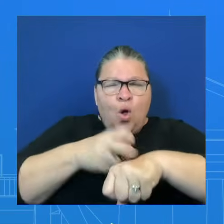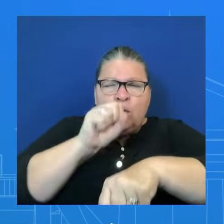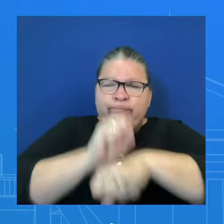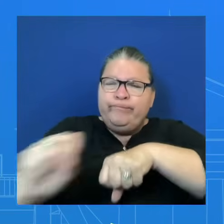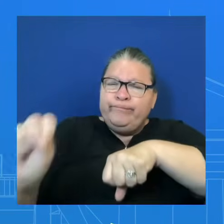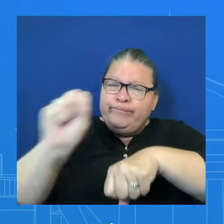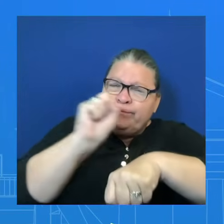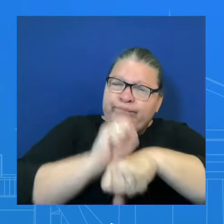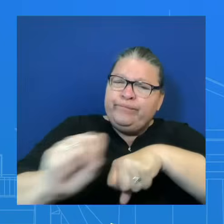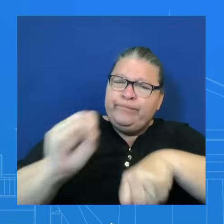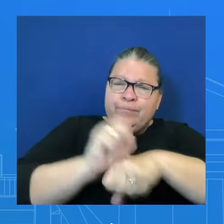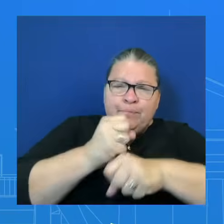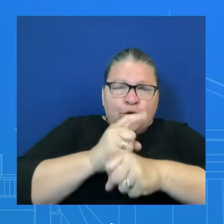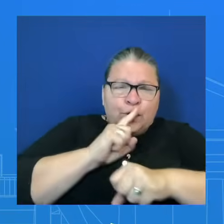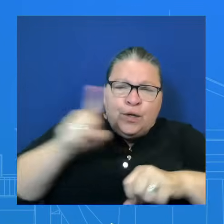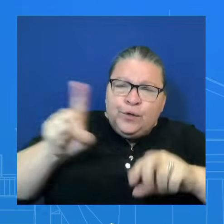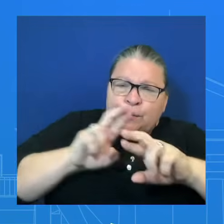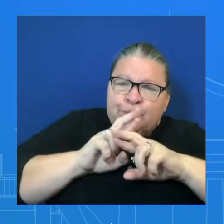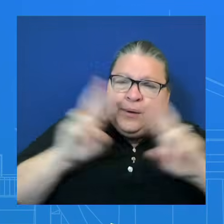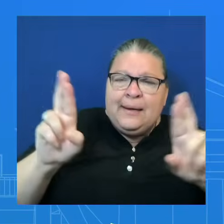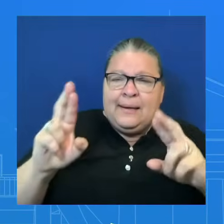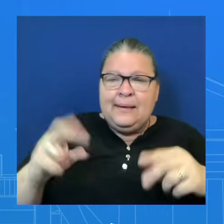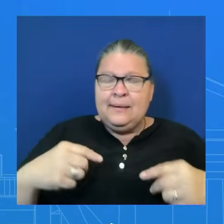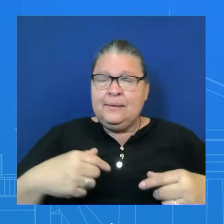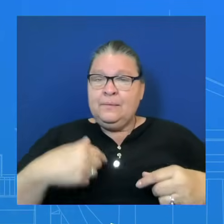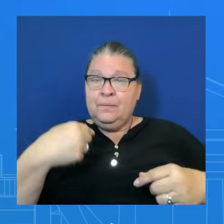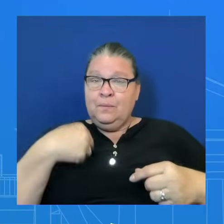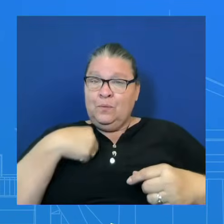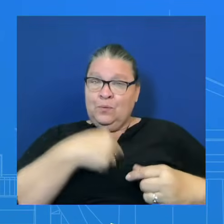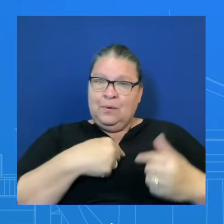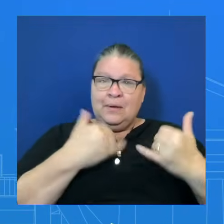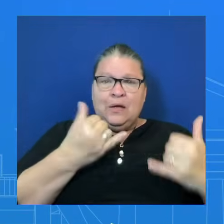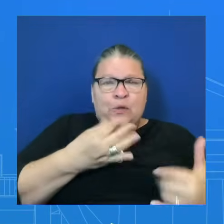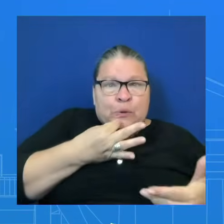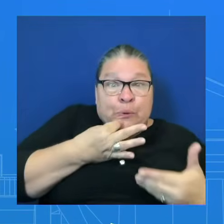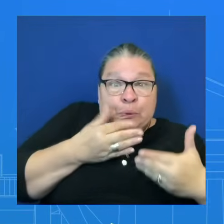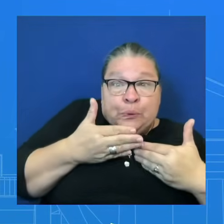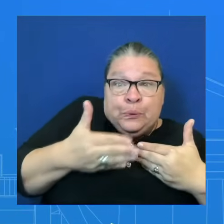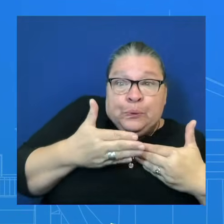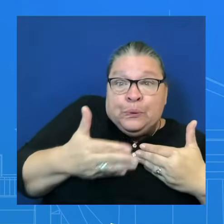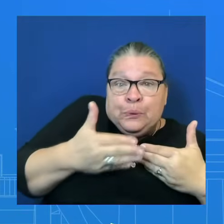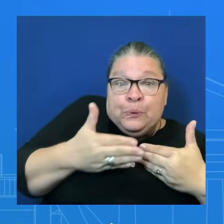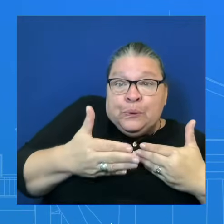or whenever they decide to step off and whatever they decide to do, the President is confident